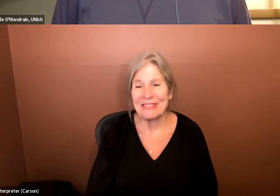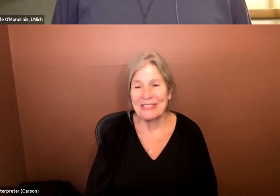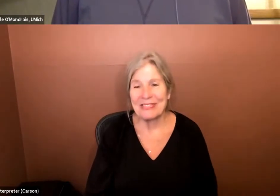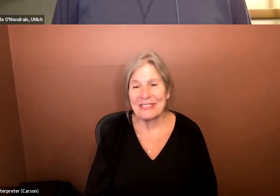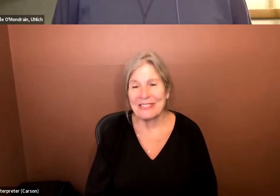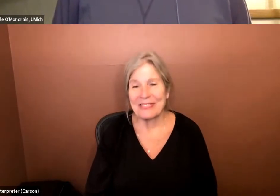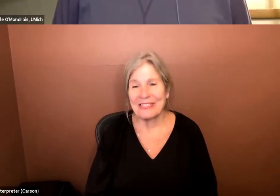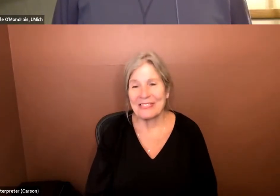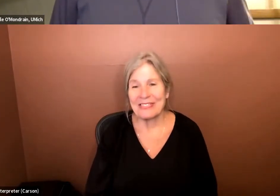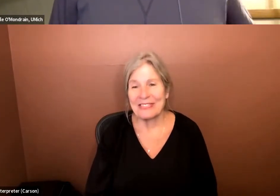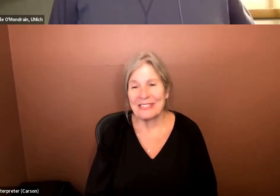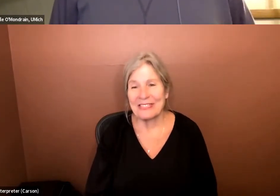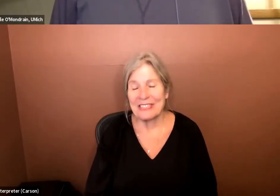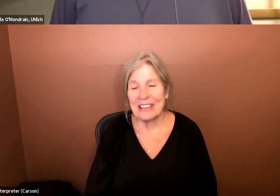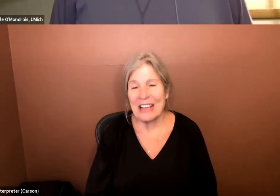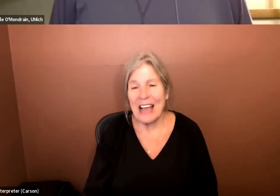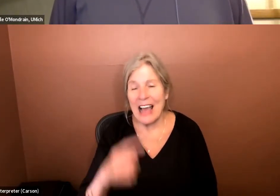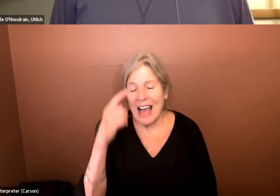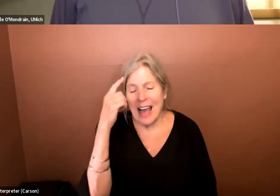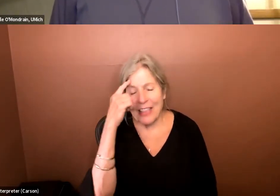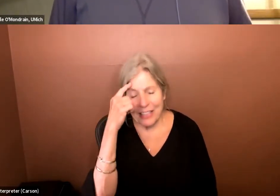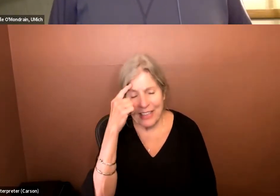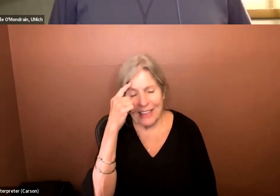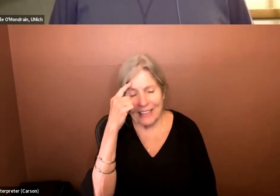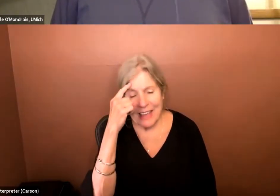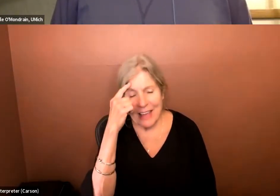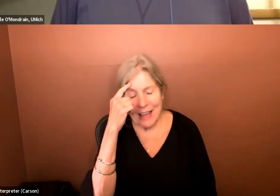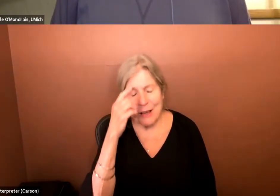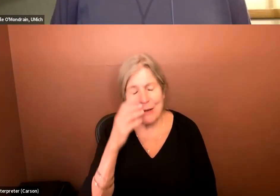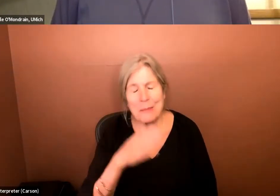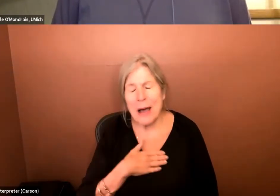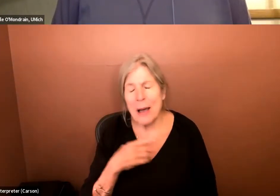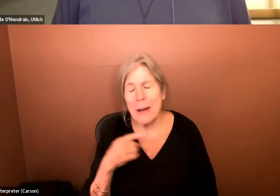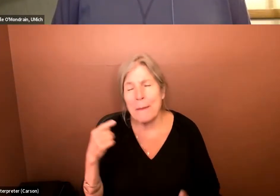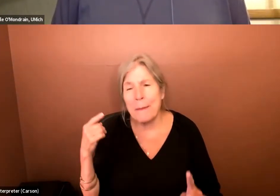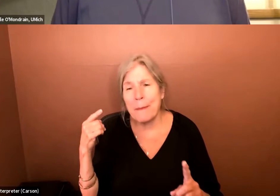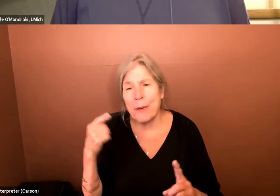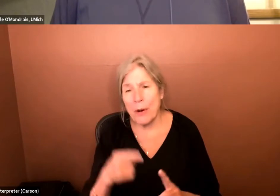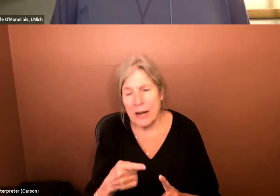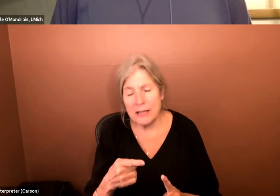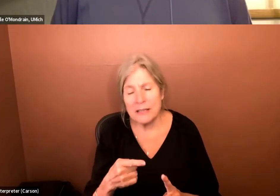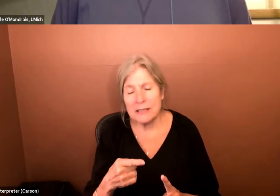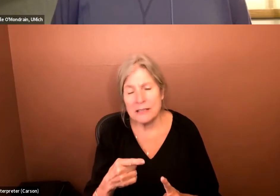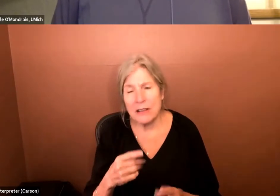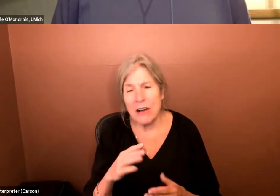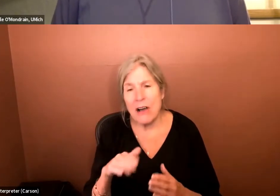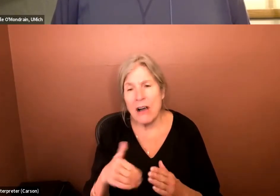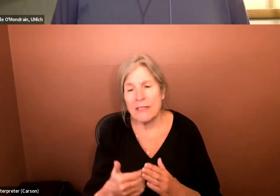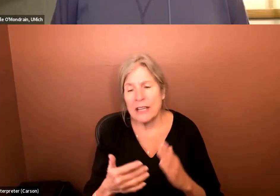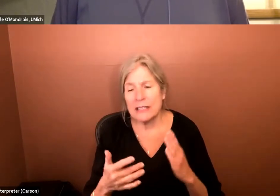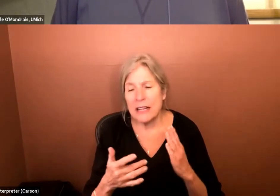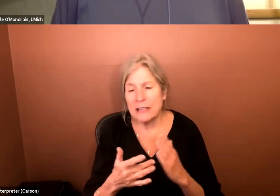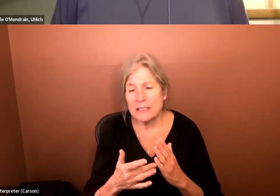So I think that my point really is that all of these technologies we're looking for ways that